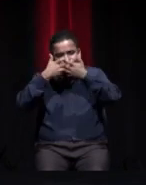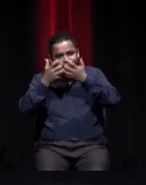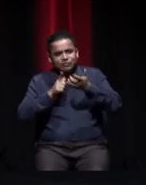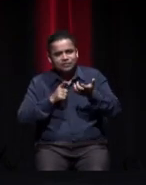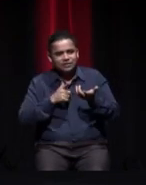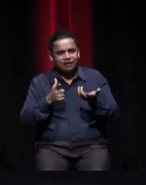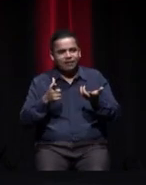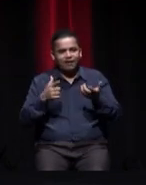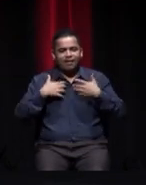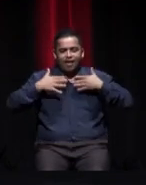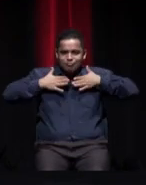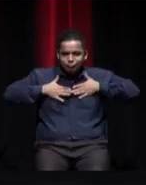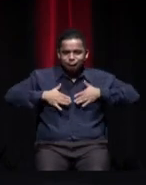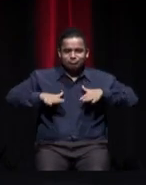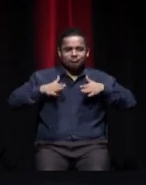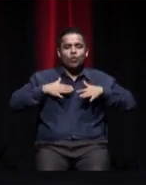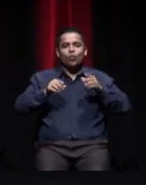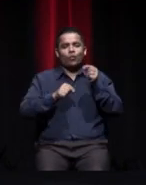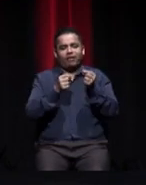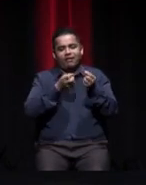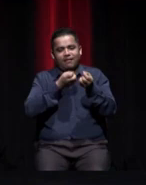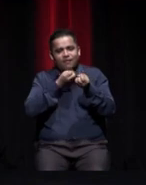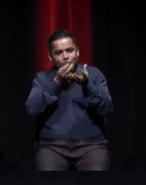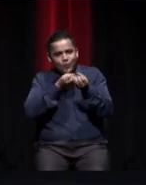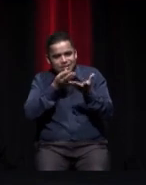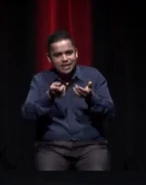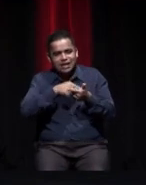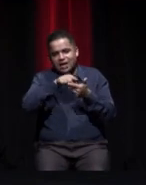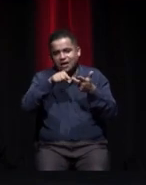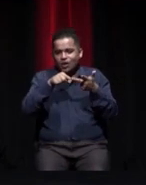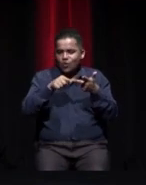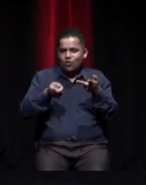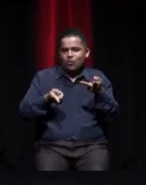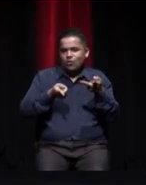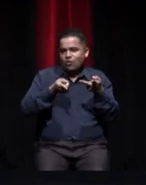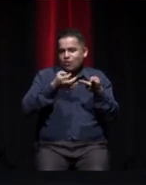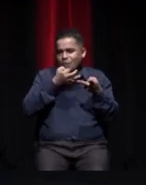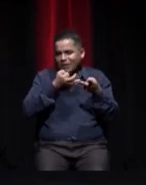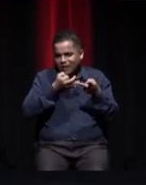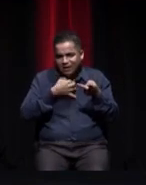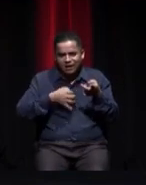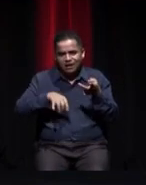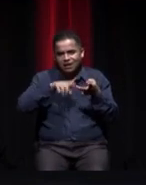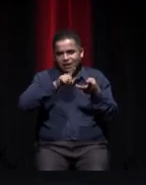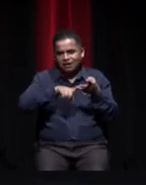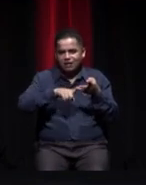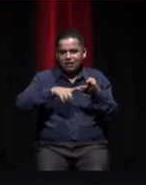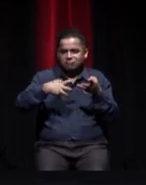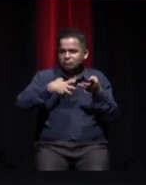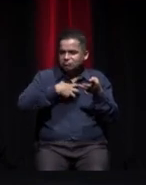a web of information, a web of opinions, a web of styles, an aesthetic web,